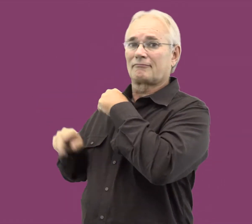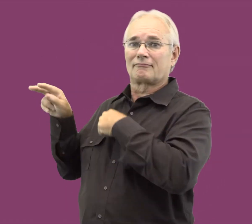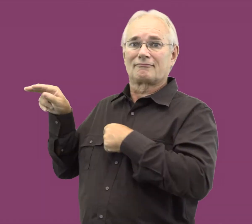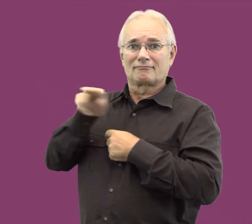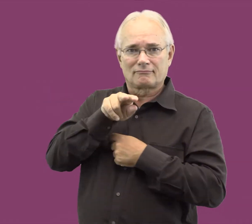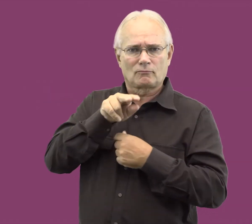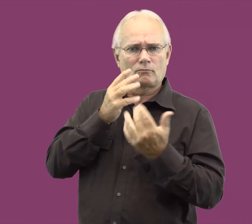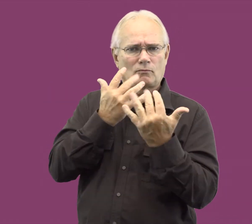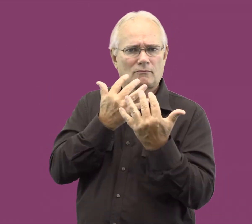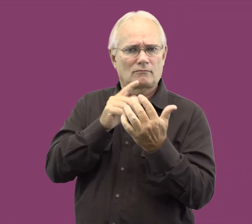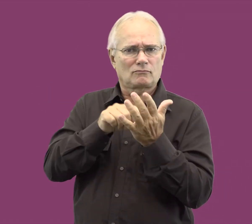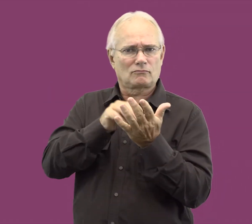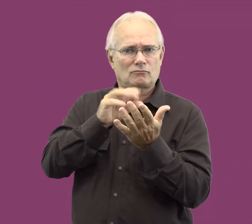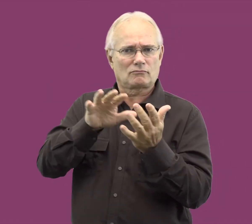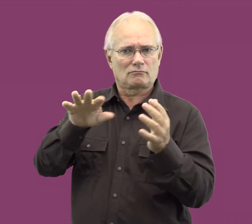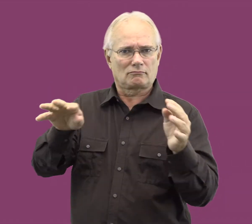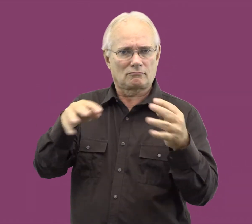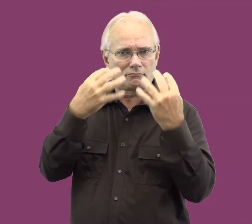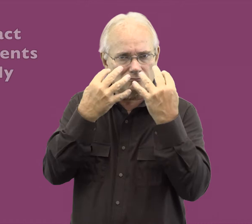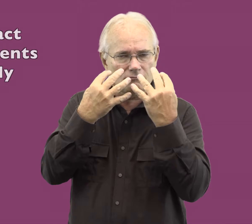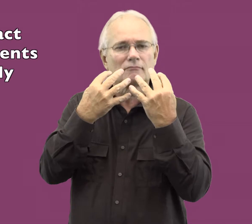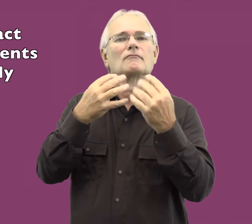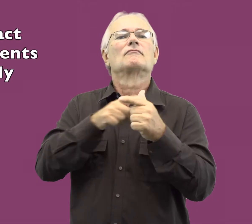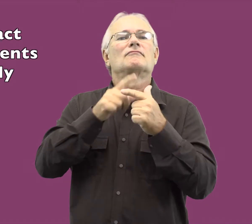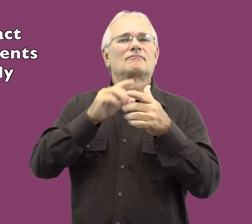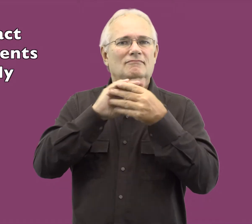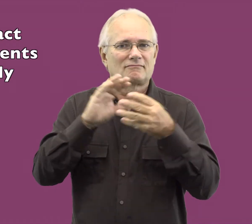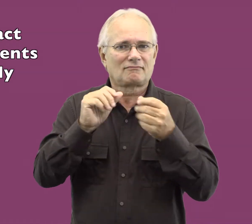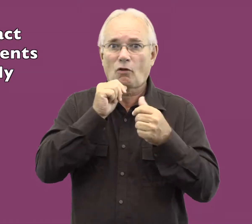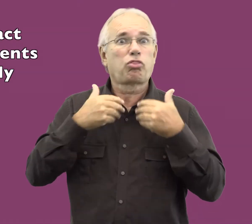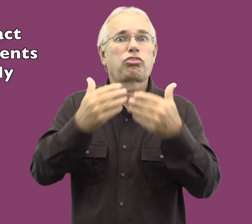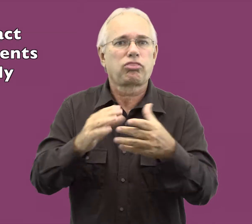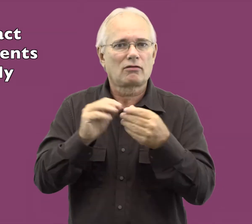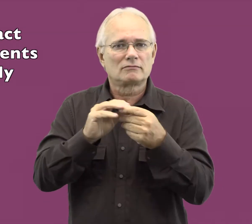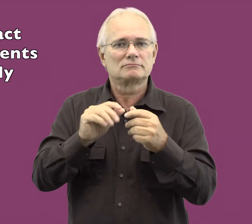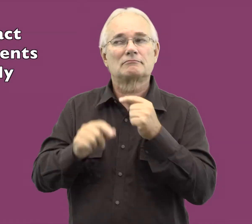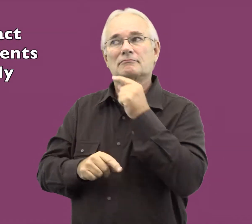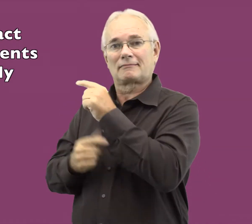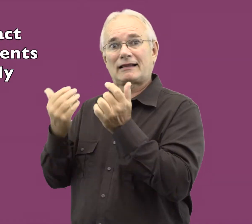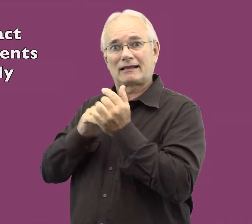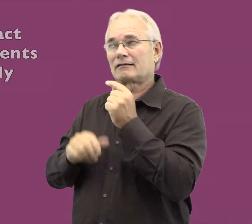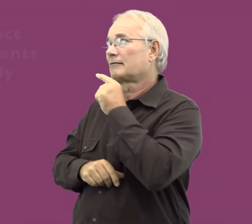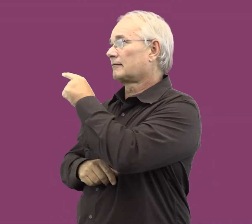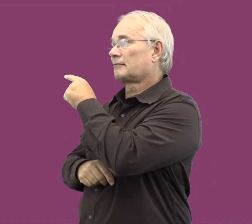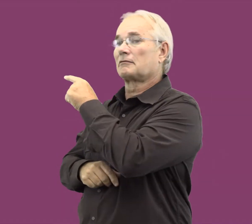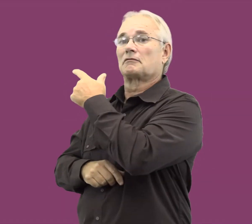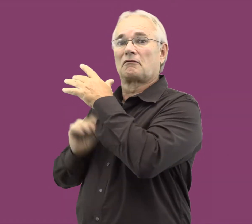Wait for the students to turn their eye gaze from the board back to you before proceeding with instruction. Don't rush to comment before the eye contact.